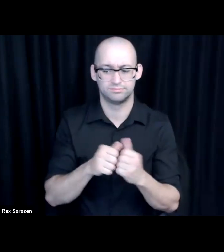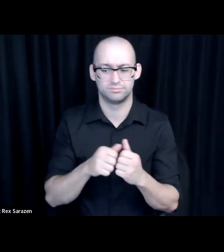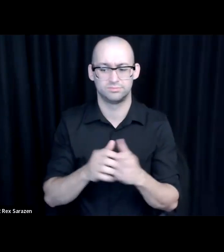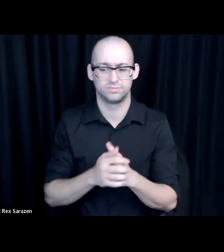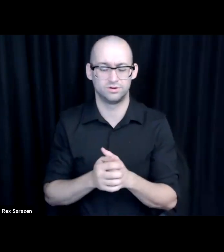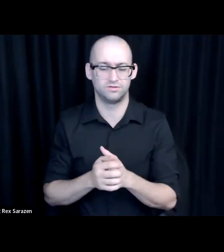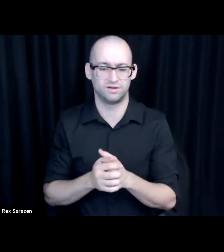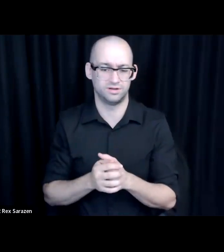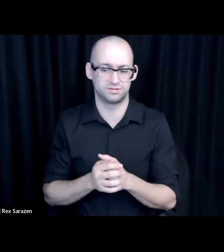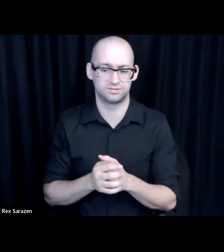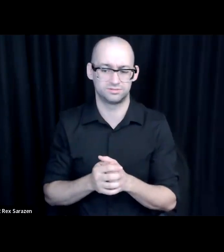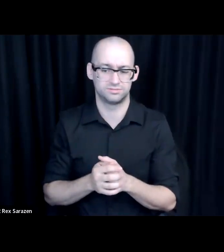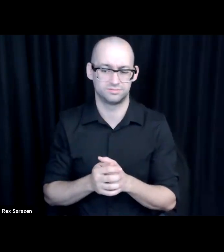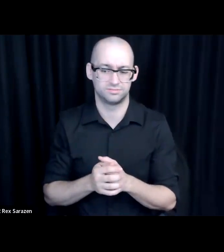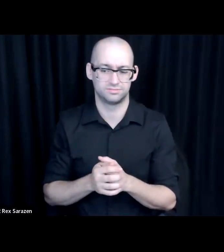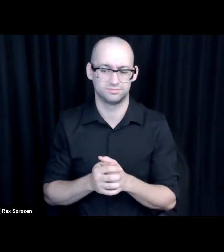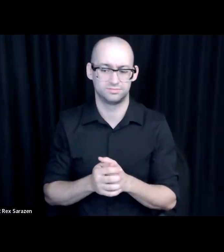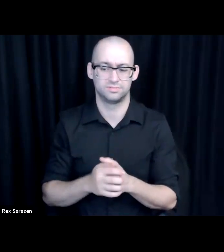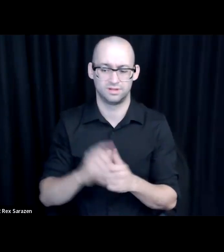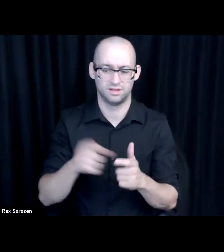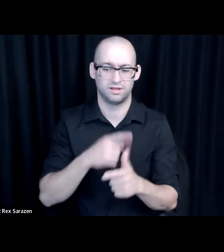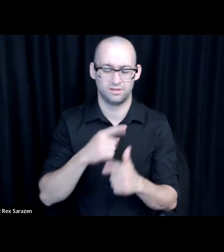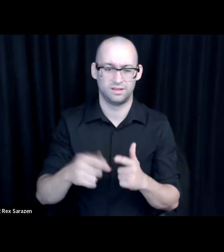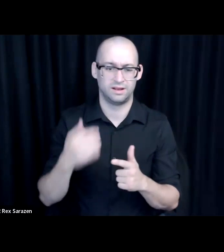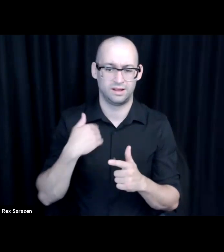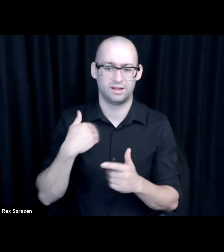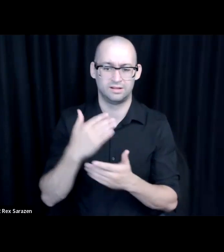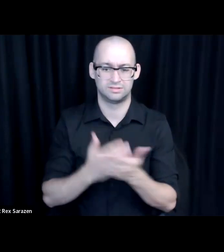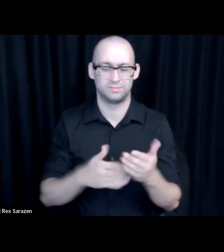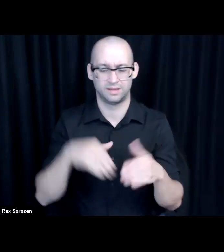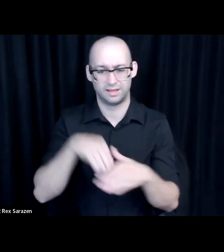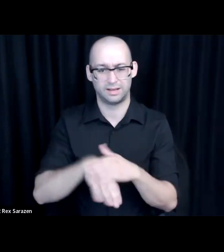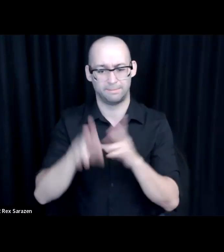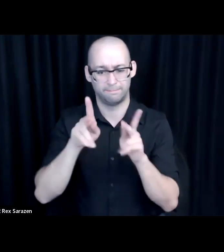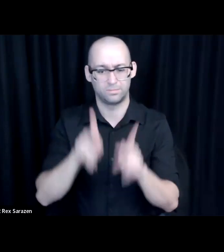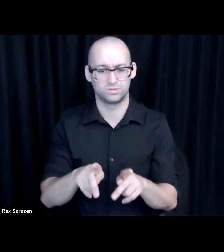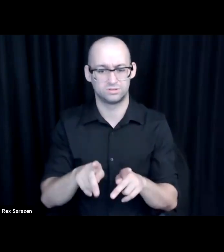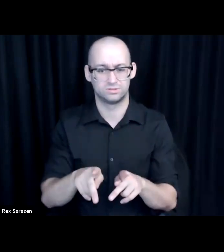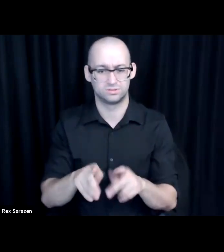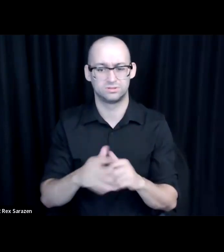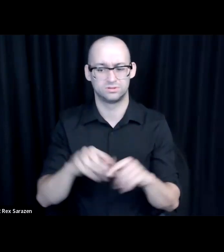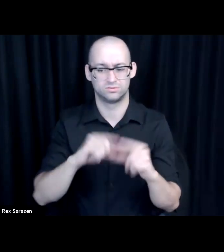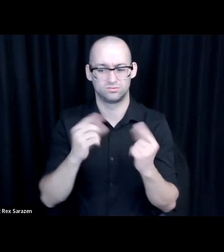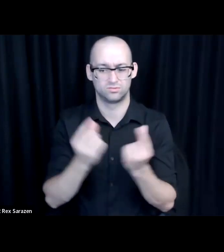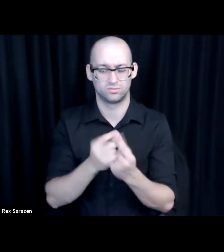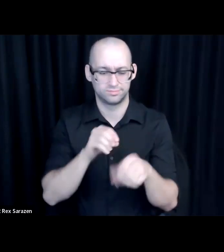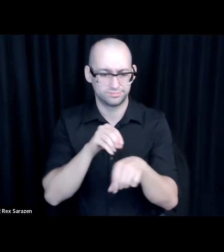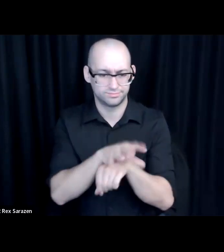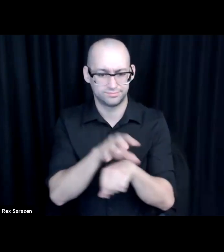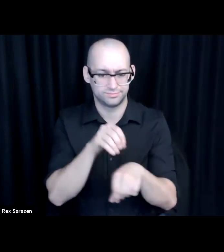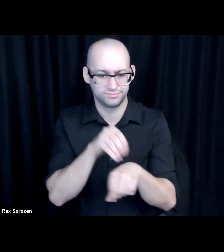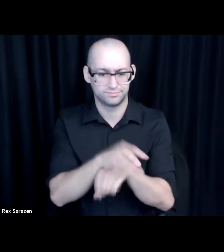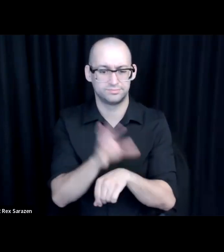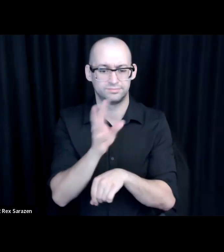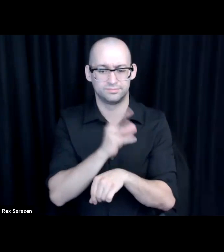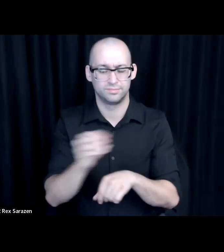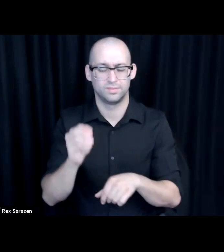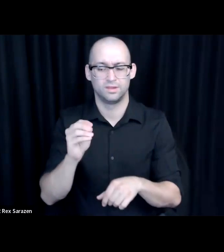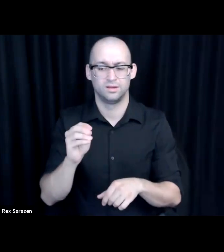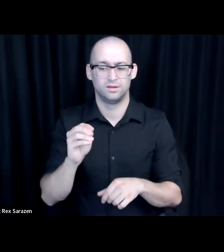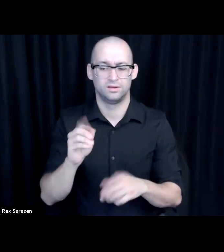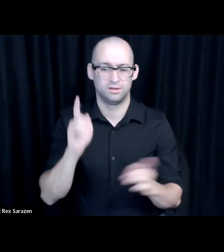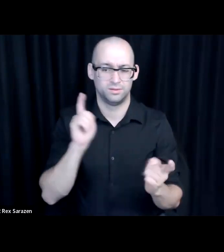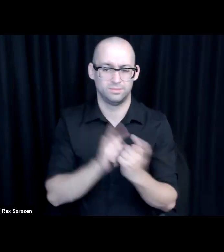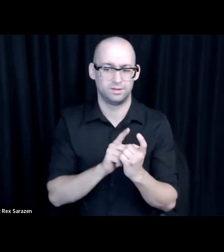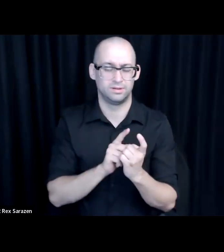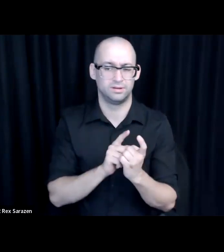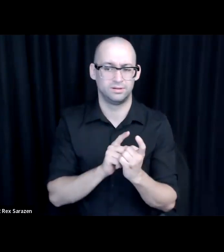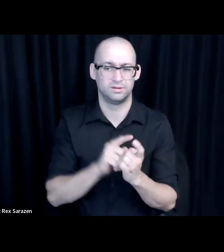convening’s. And then we've had some in-person group consultations. And we met Chairman Shane